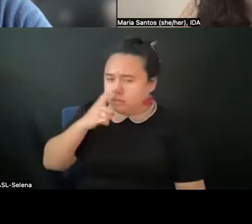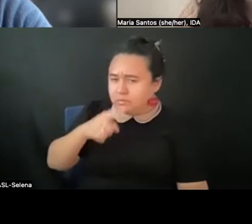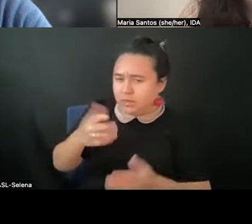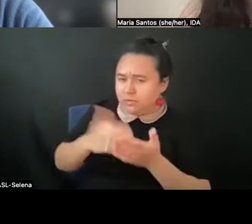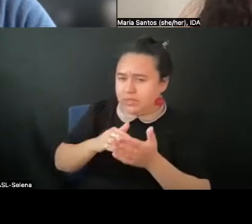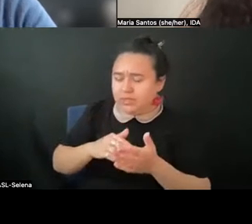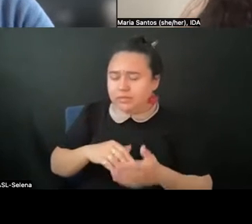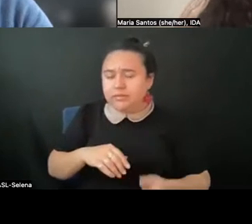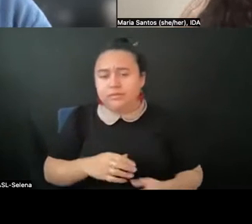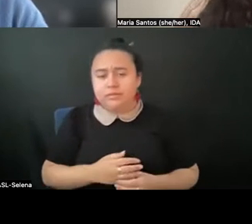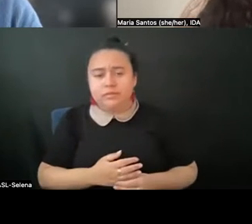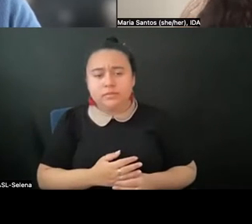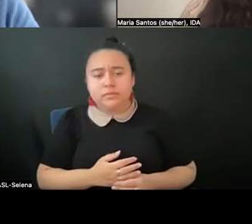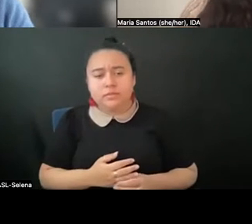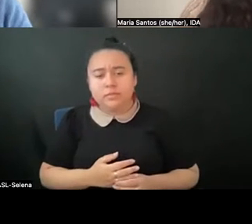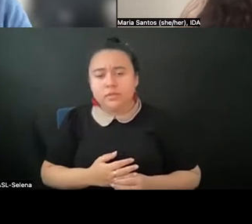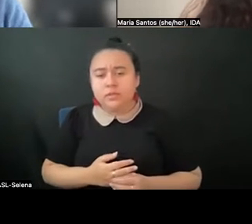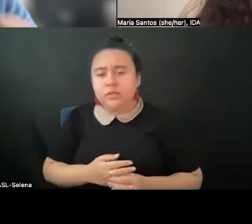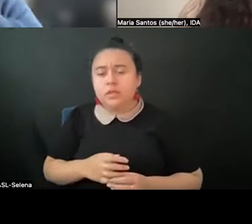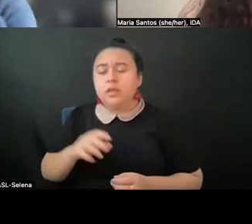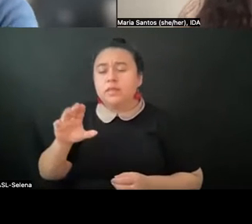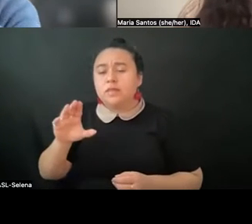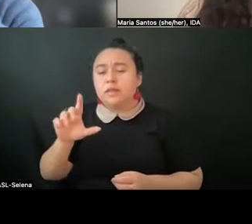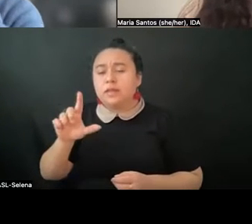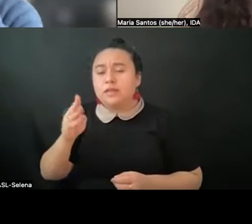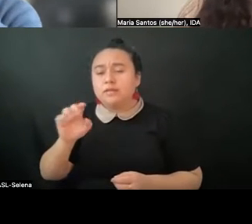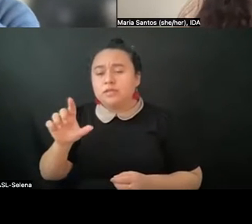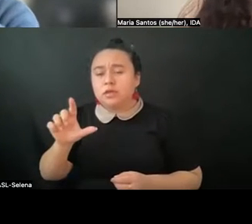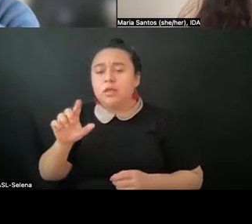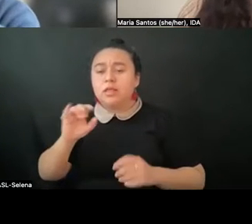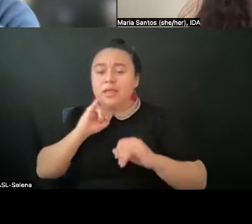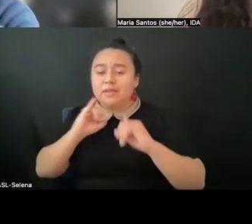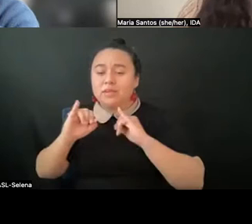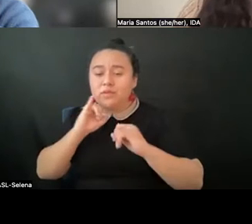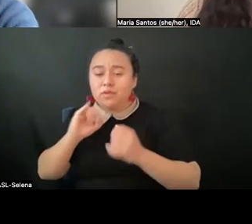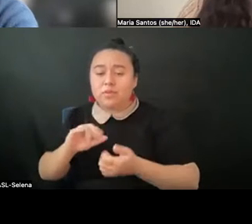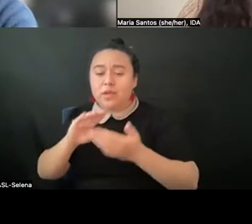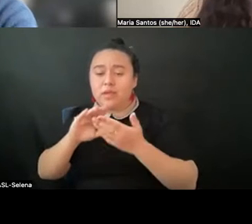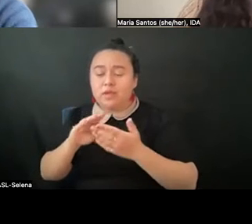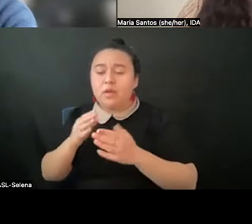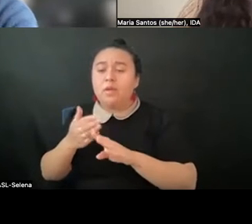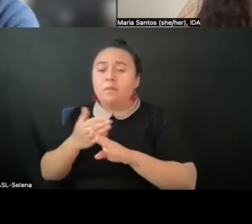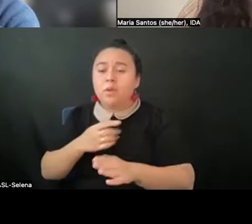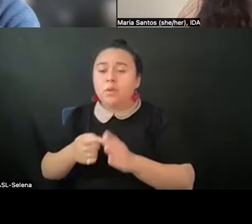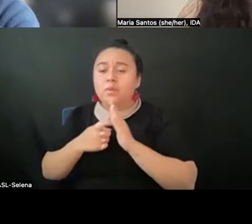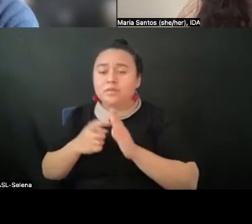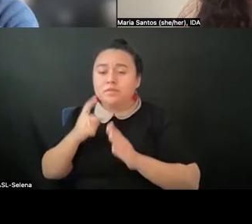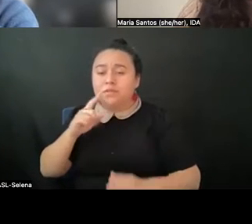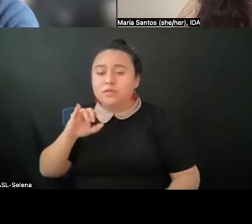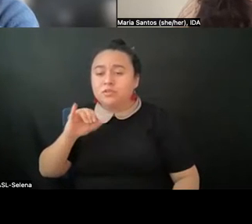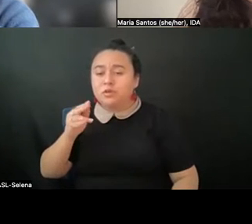Would you consider the classical interview methodology as a pre-requisite for